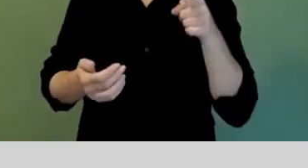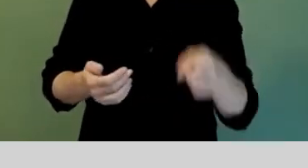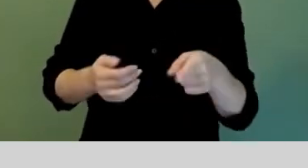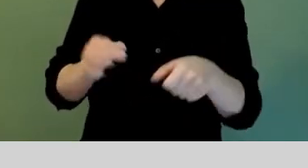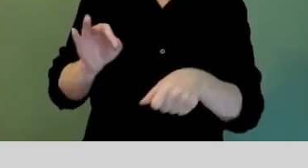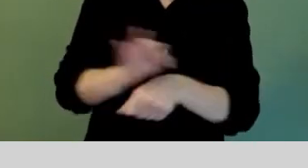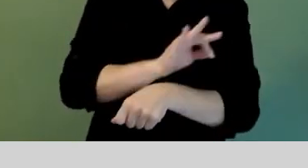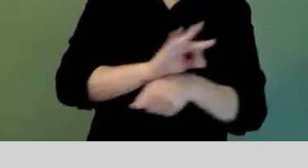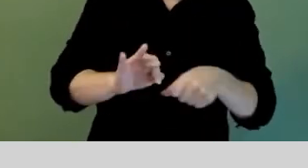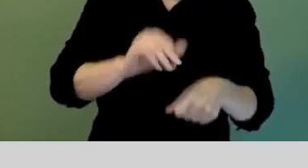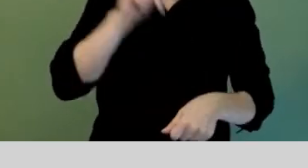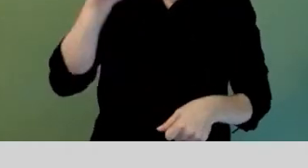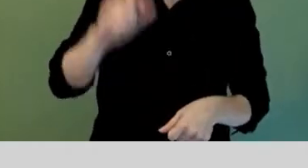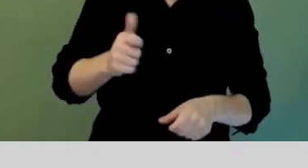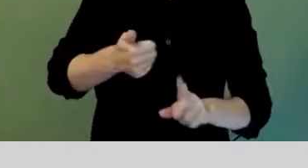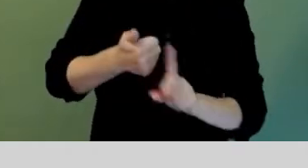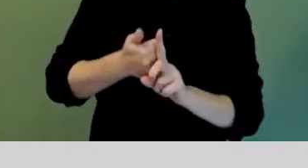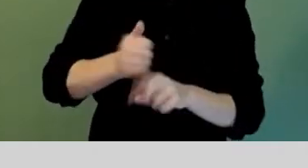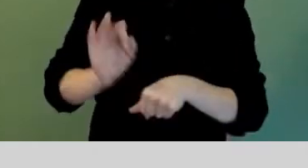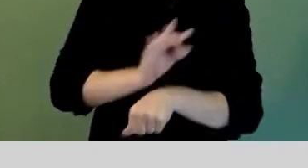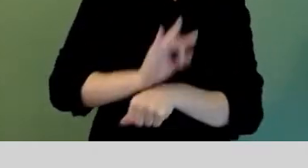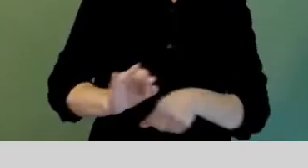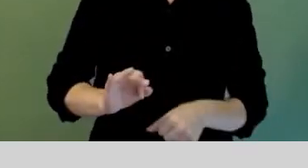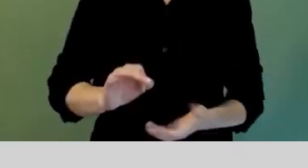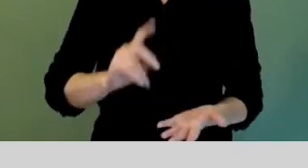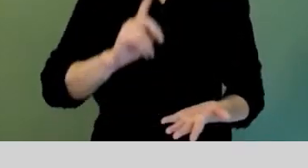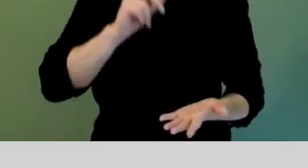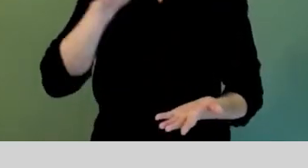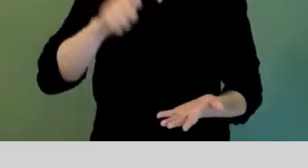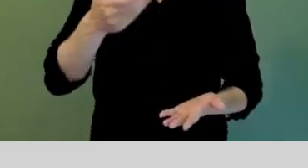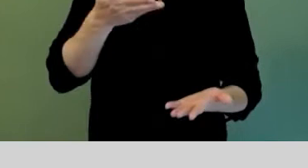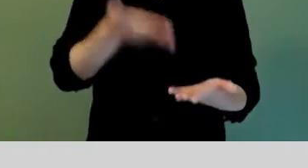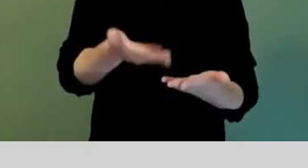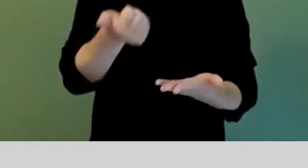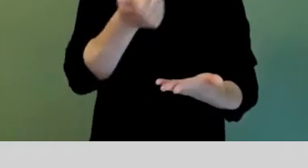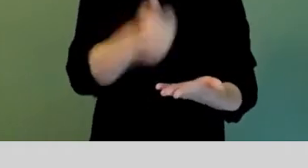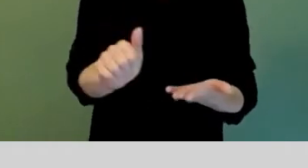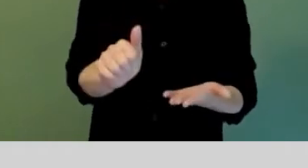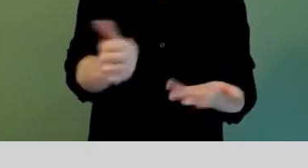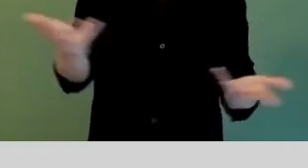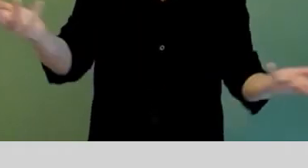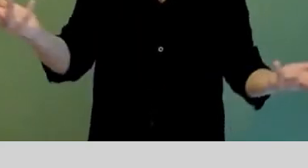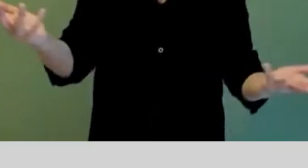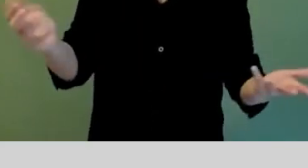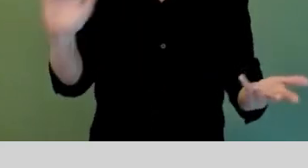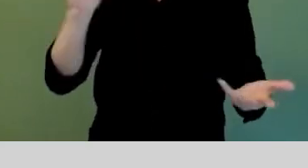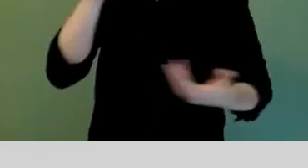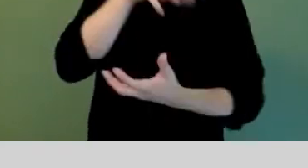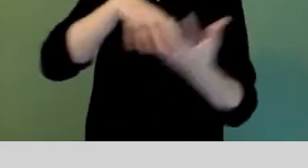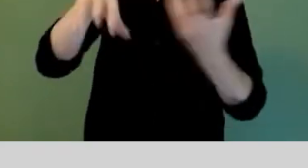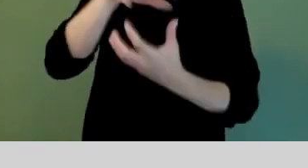that, that be anything at all. And that just seems really confusing for things that should just be modifying functions